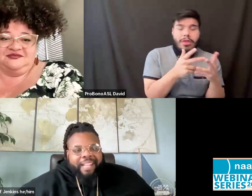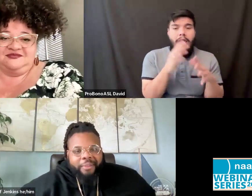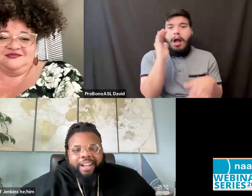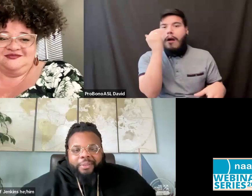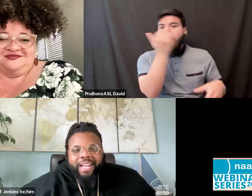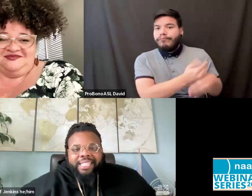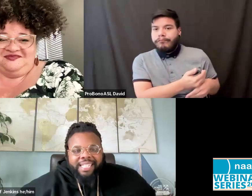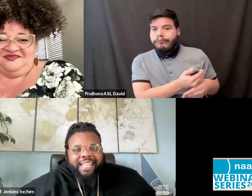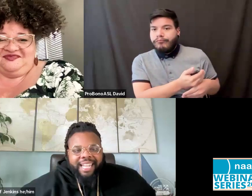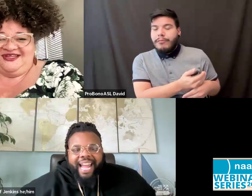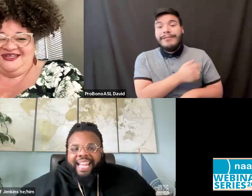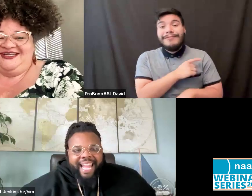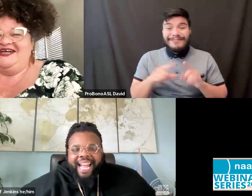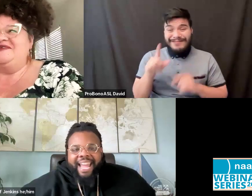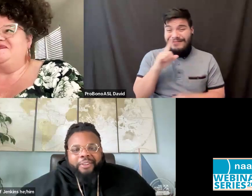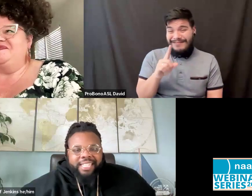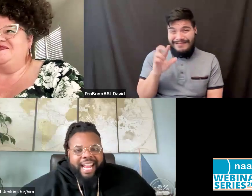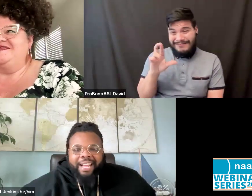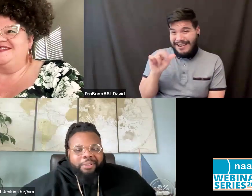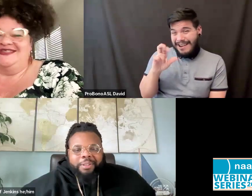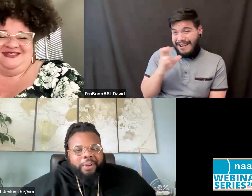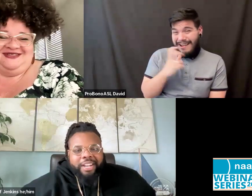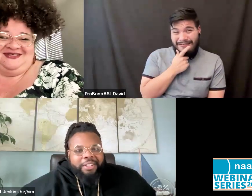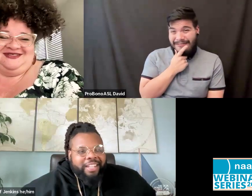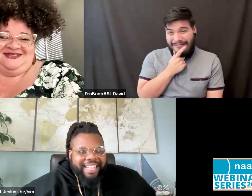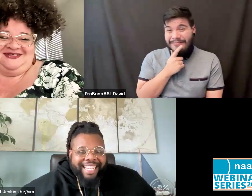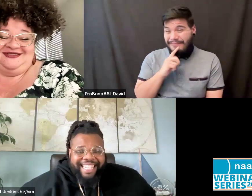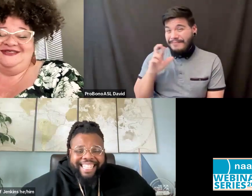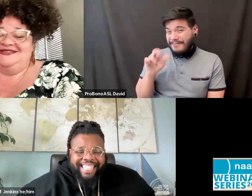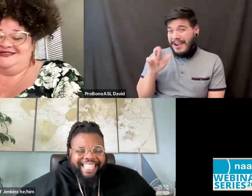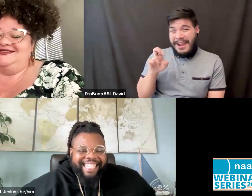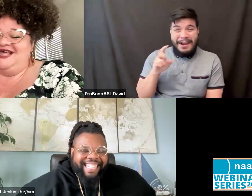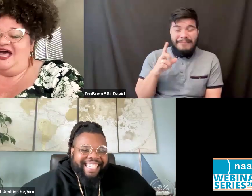I really rest my yeah, I can't rest. I got so much work to do.